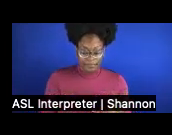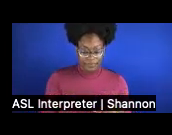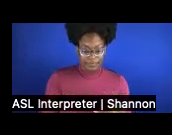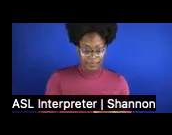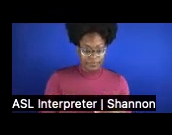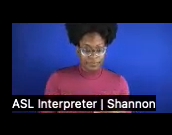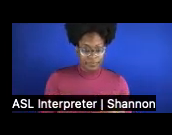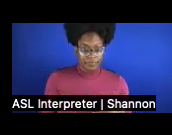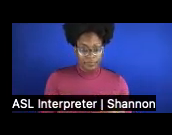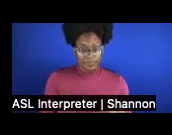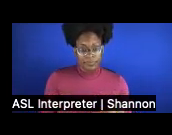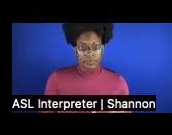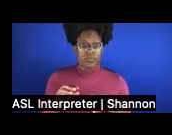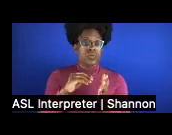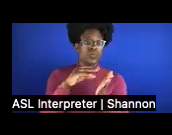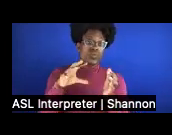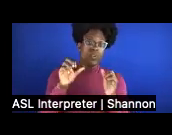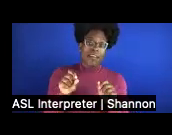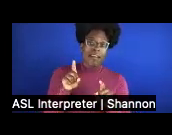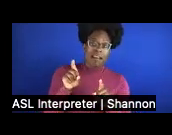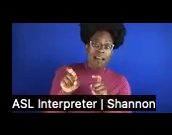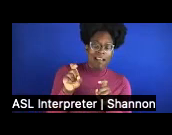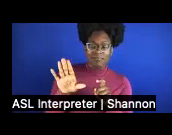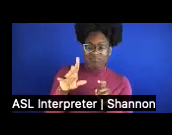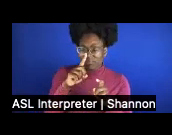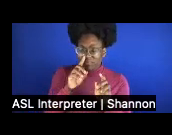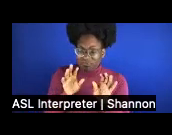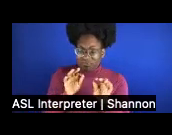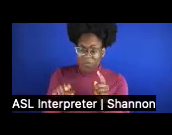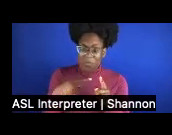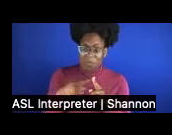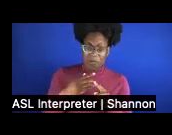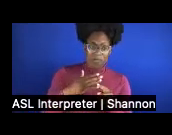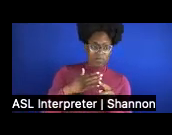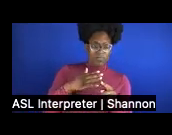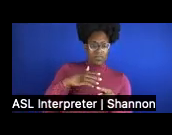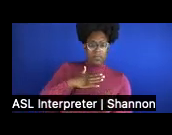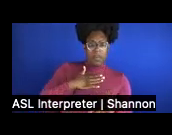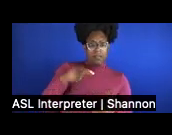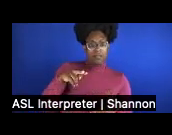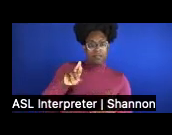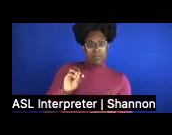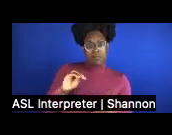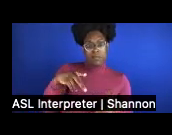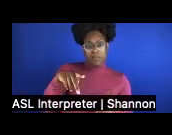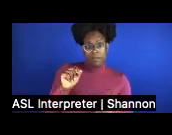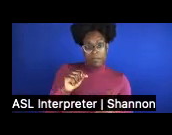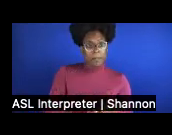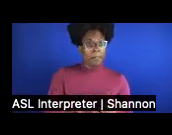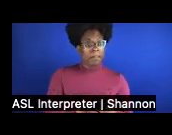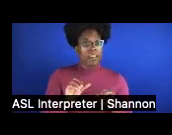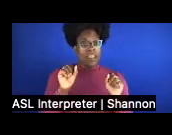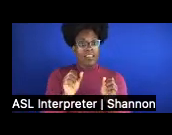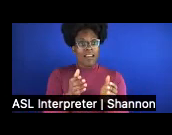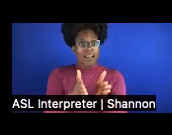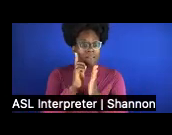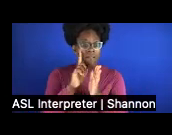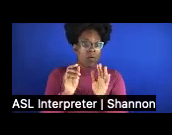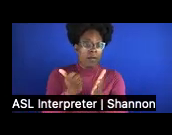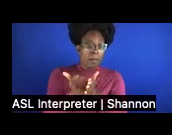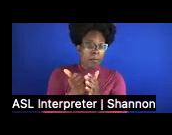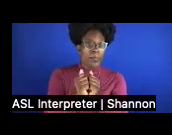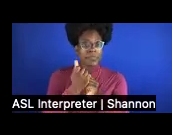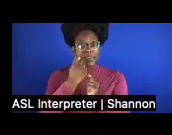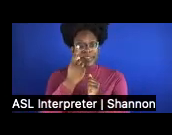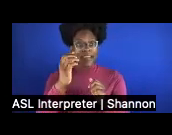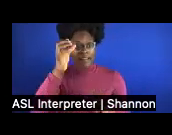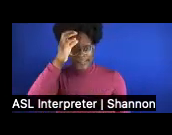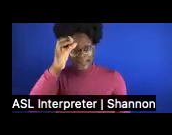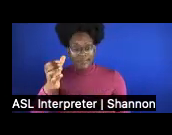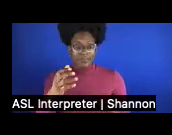maybe submit queries about concepts in writing or communication, ask for help with formal issues